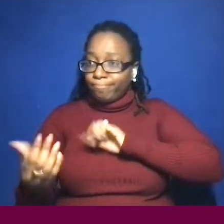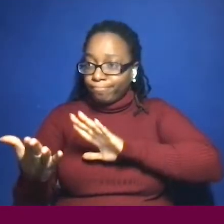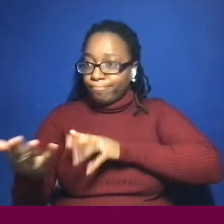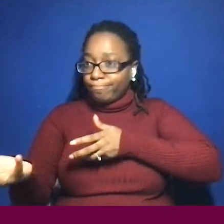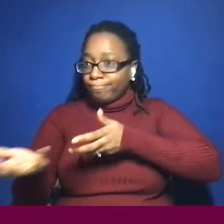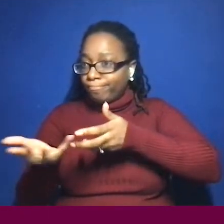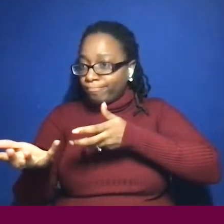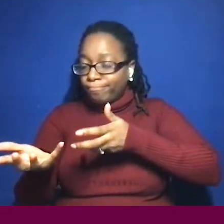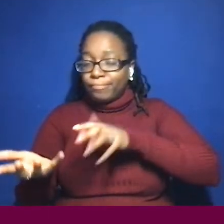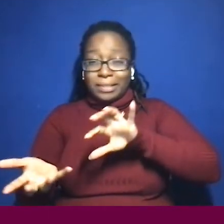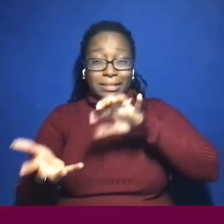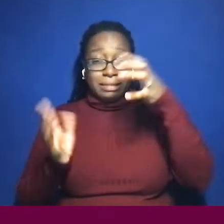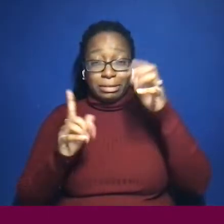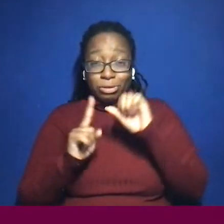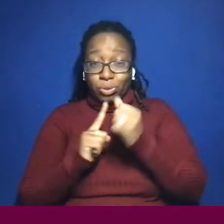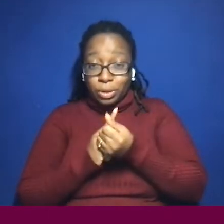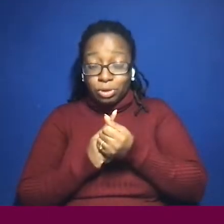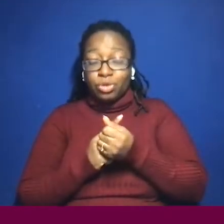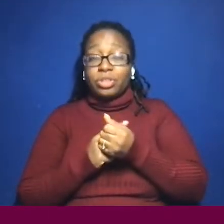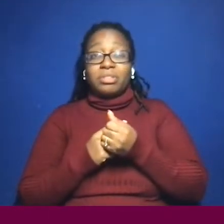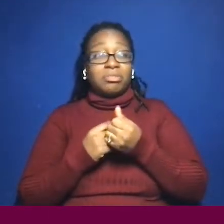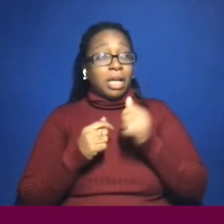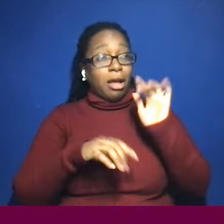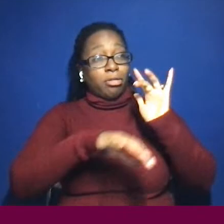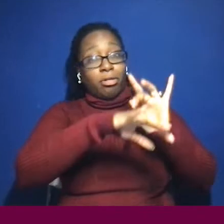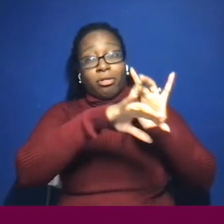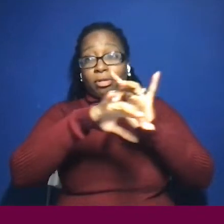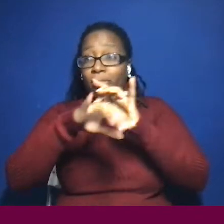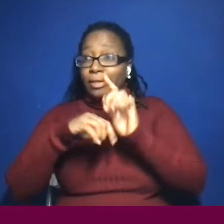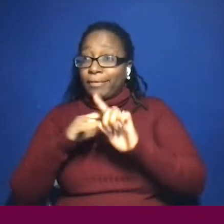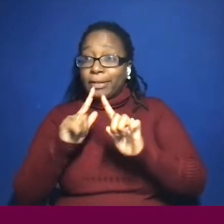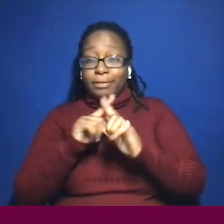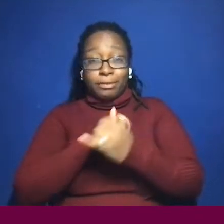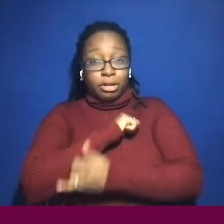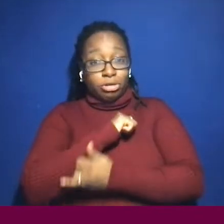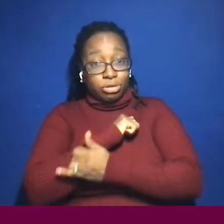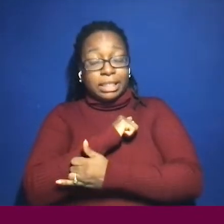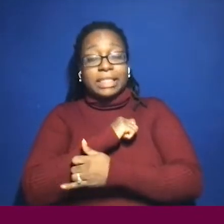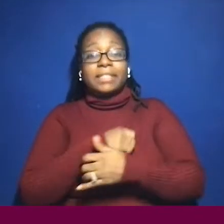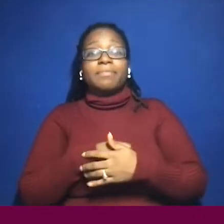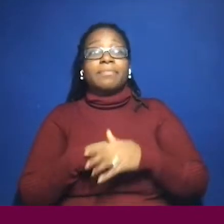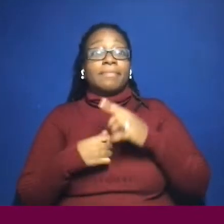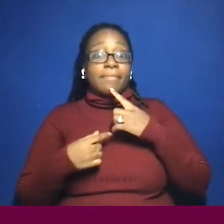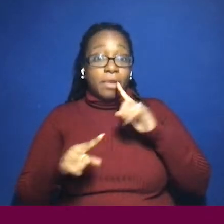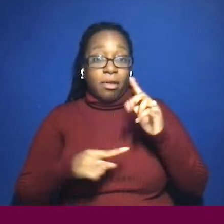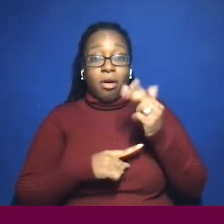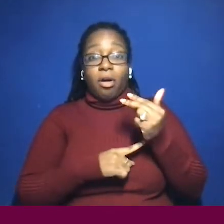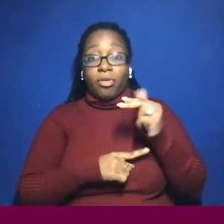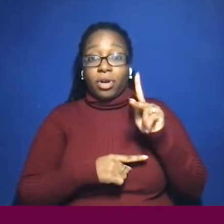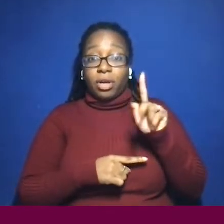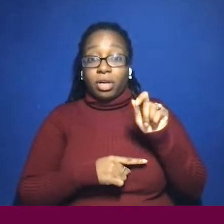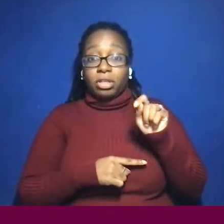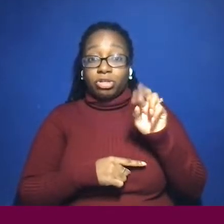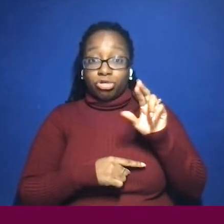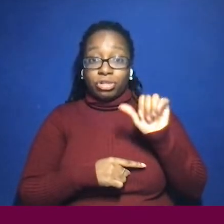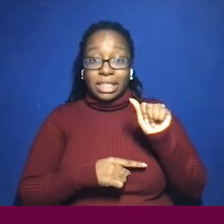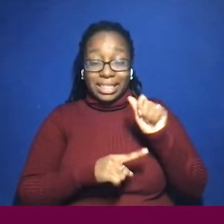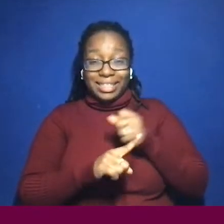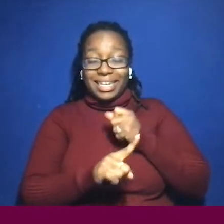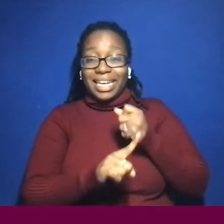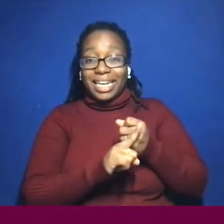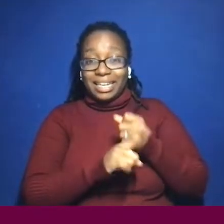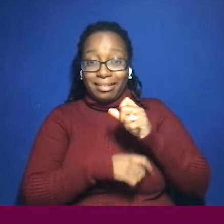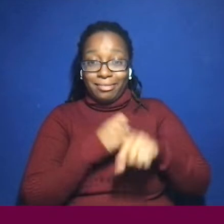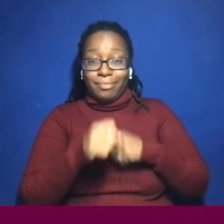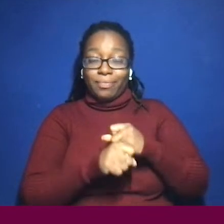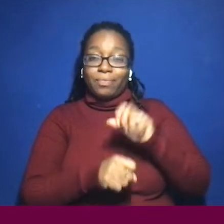situations in many different countries, Hurricane Katrina hit the US in 2005. And I think I was